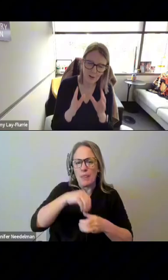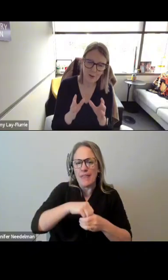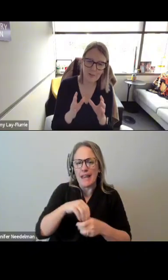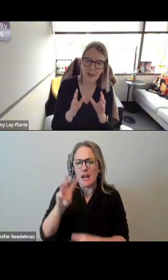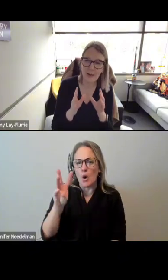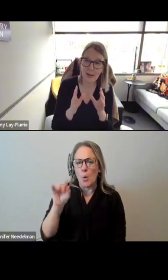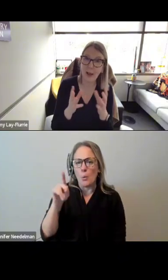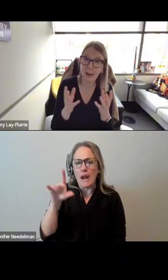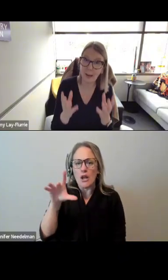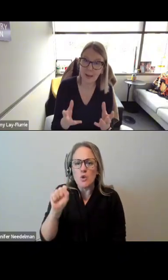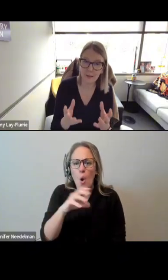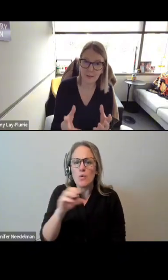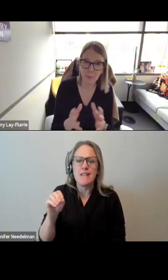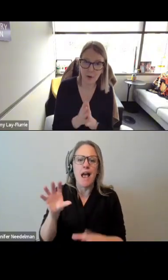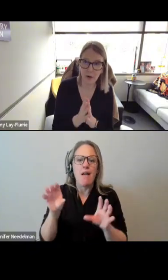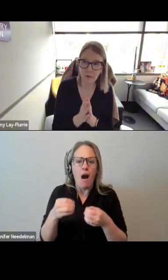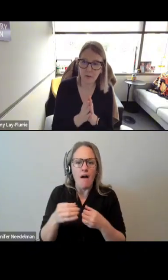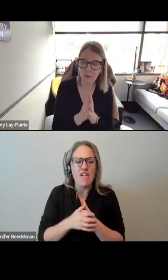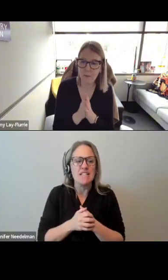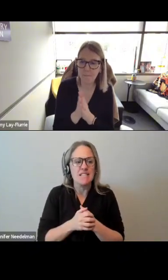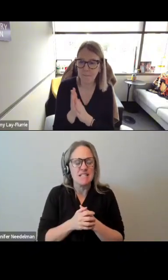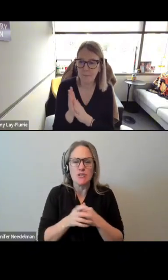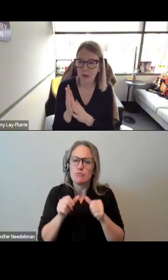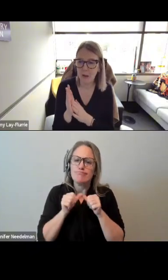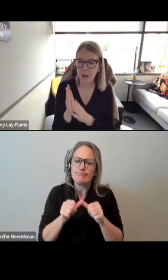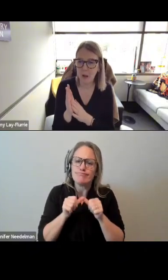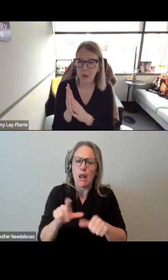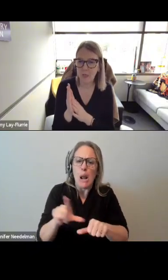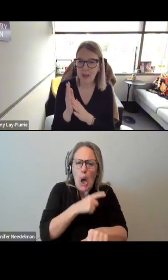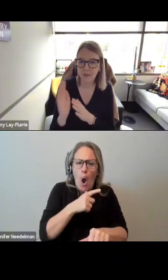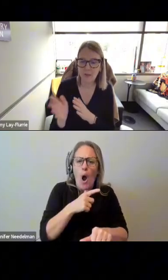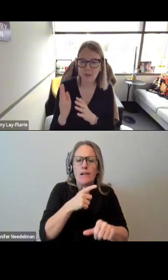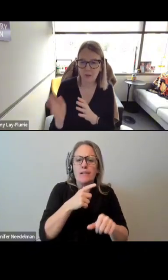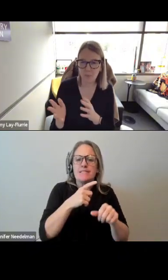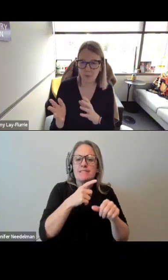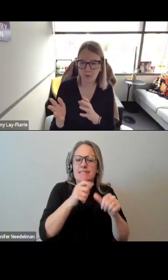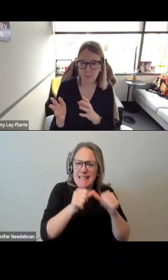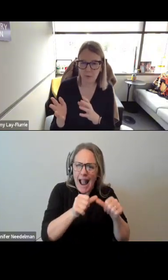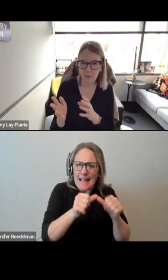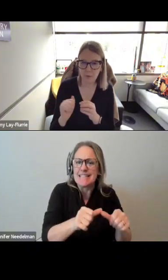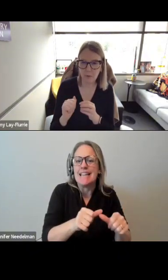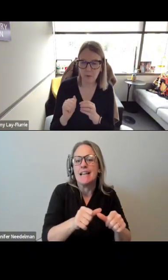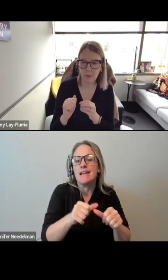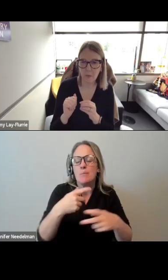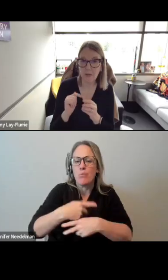longstanding and legacy products. Here's the design principles.